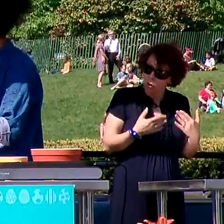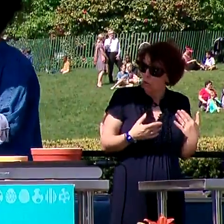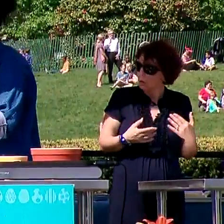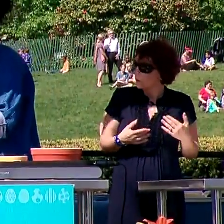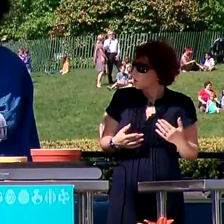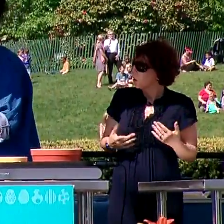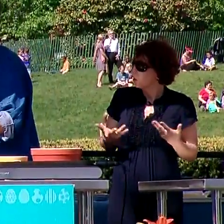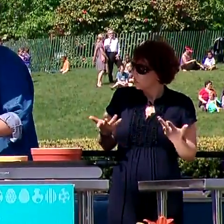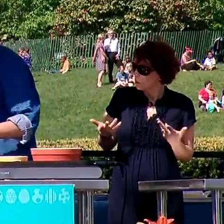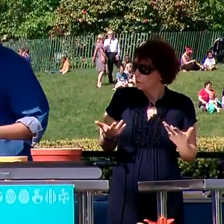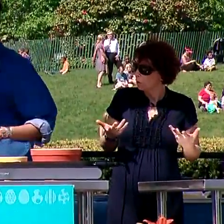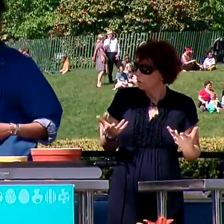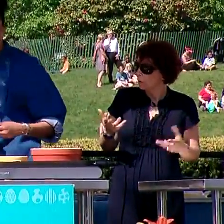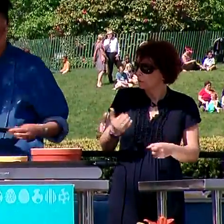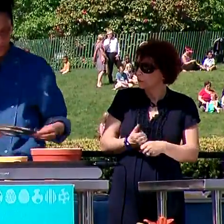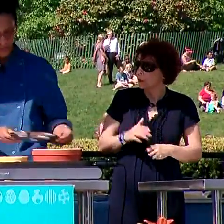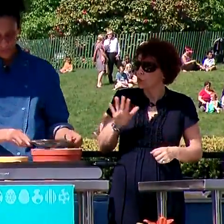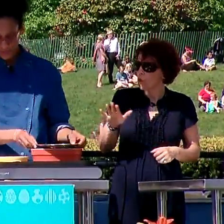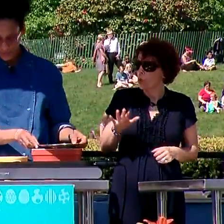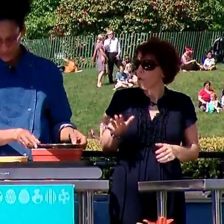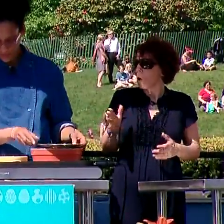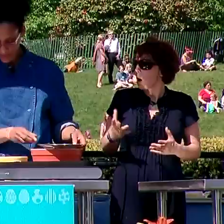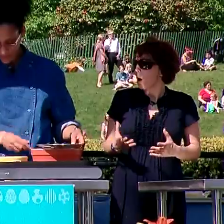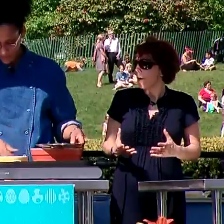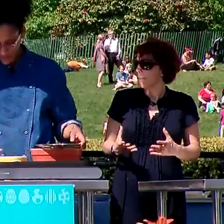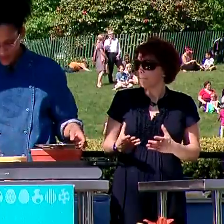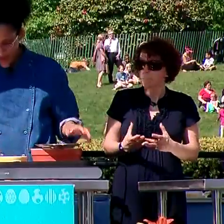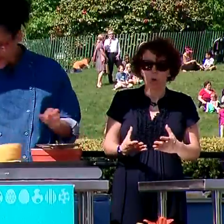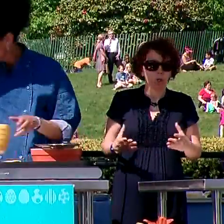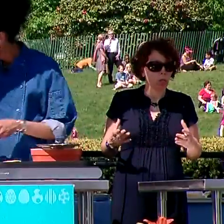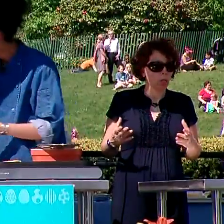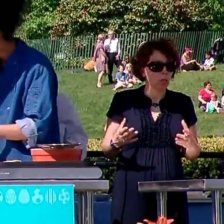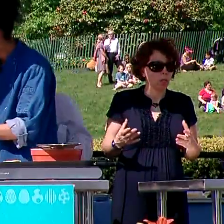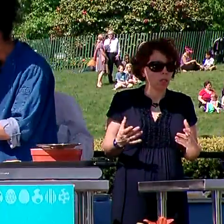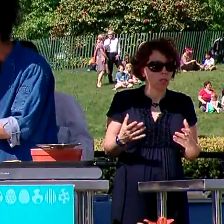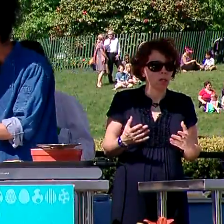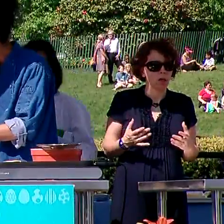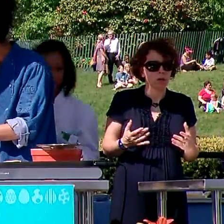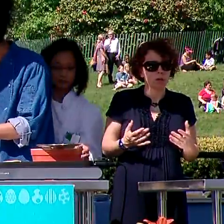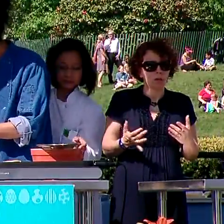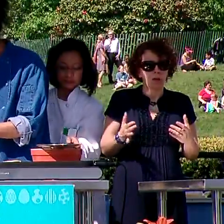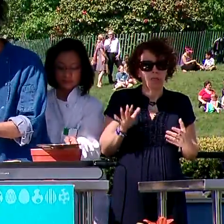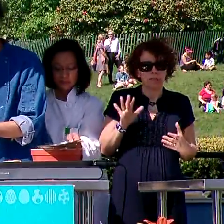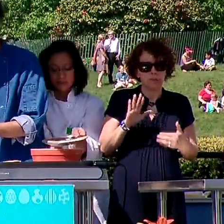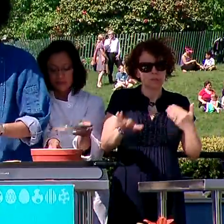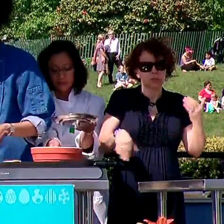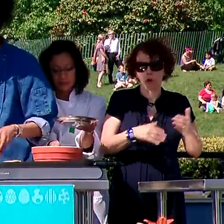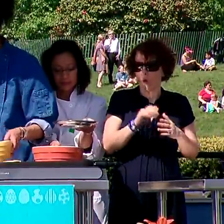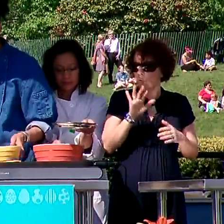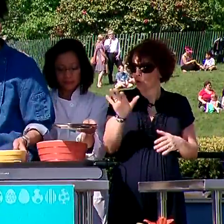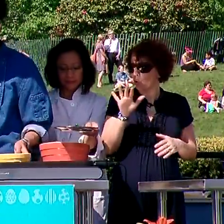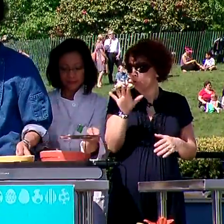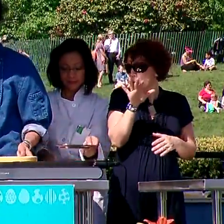So let's get your bowl. And this is your -- this is all your goodies? No, this is your goodies.